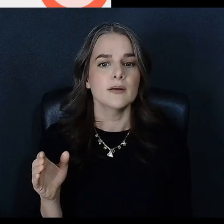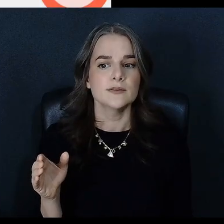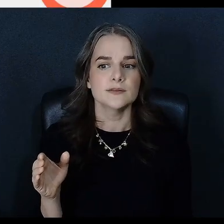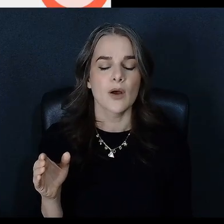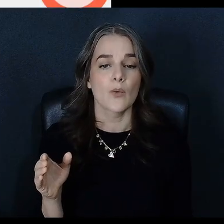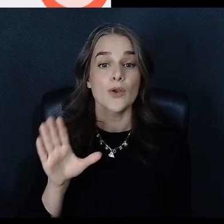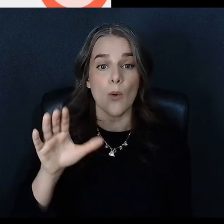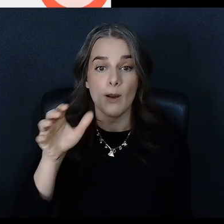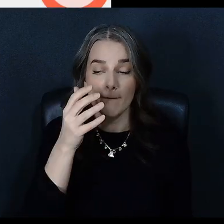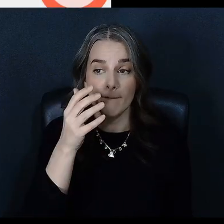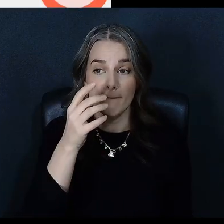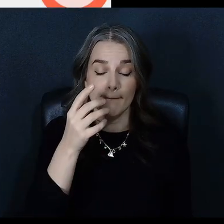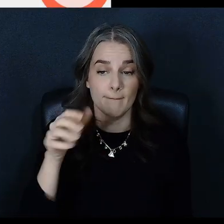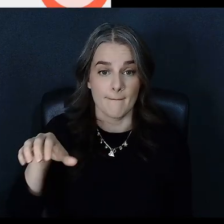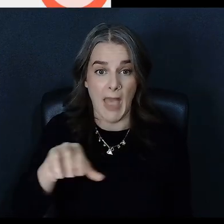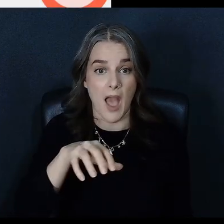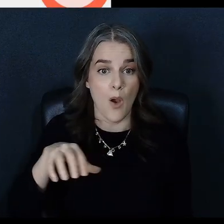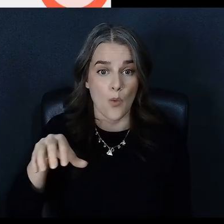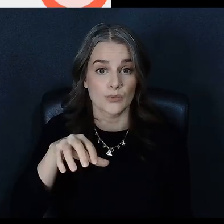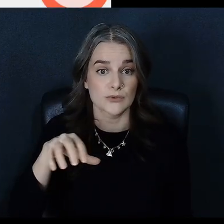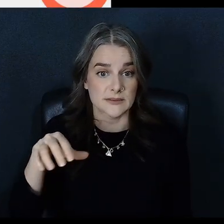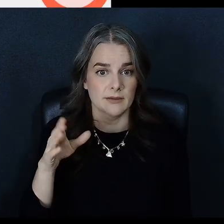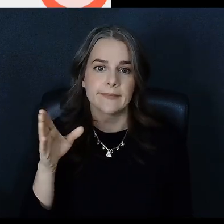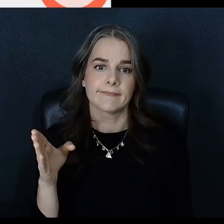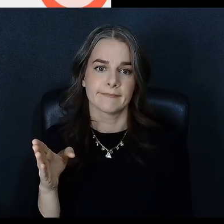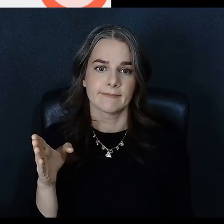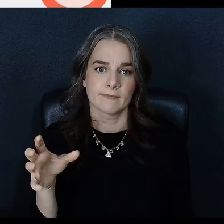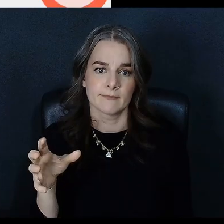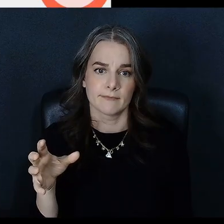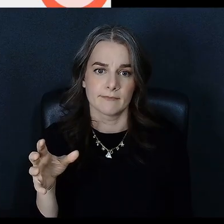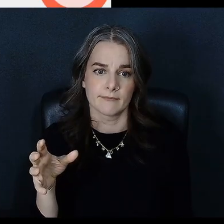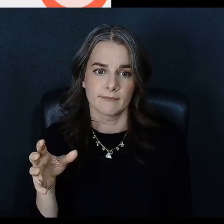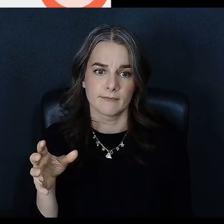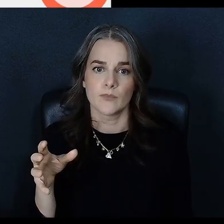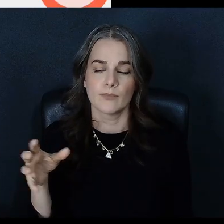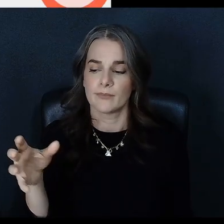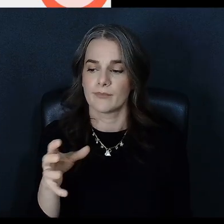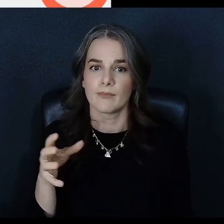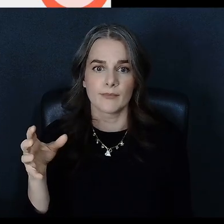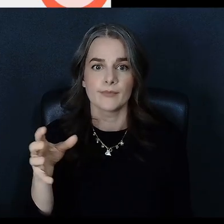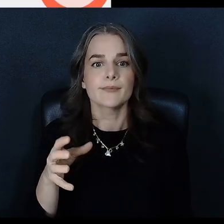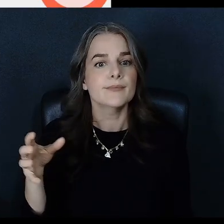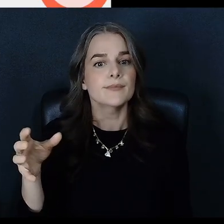that is the position your hand wants to be in. Now, how do we use a mouse or a keyboard?